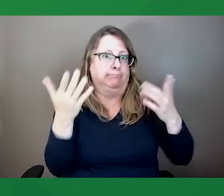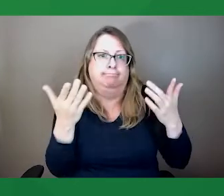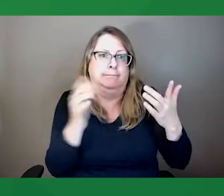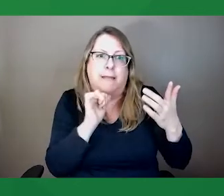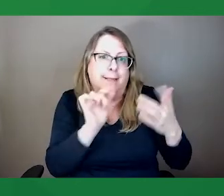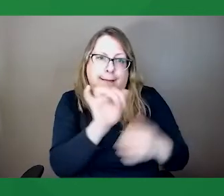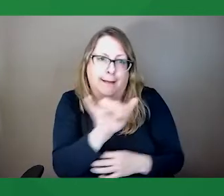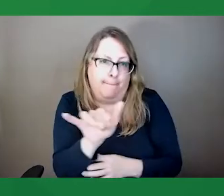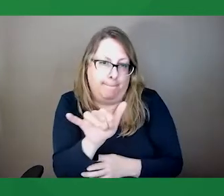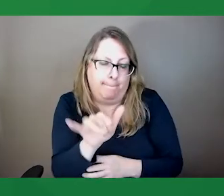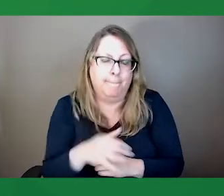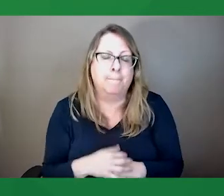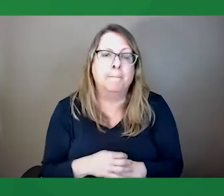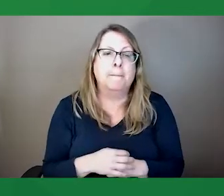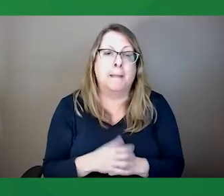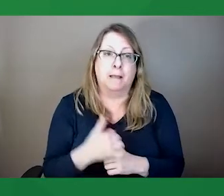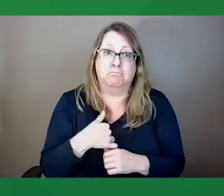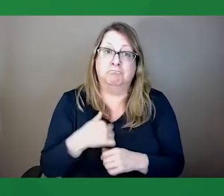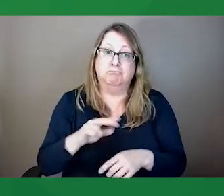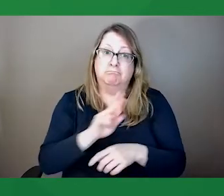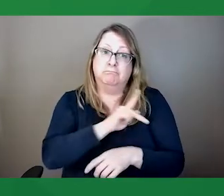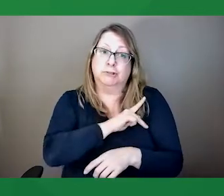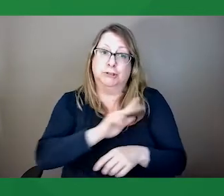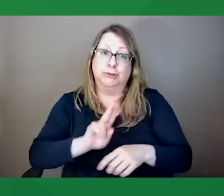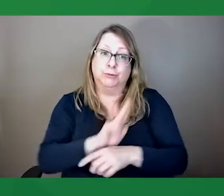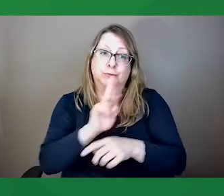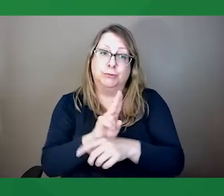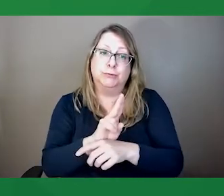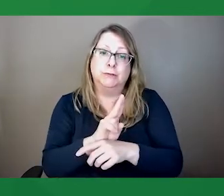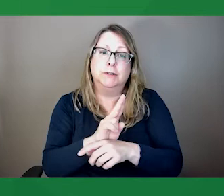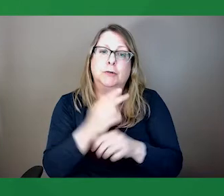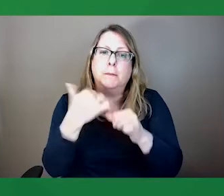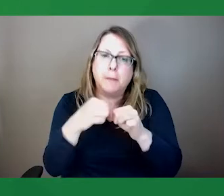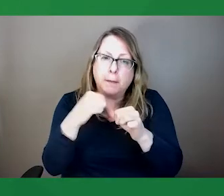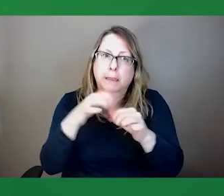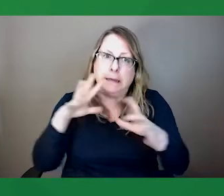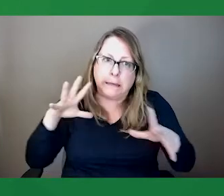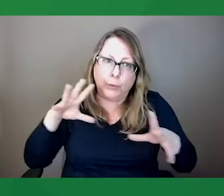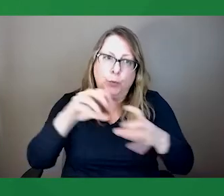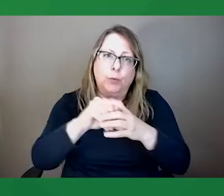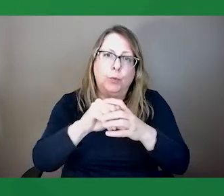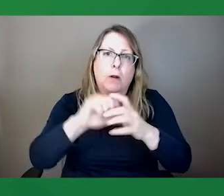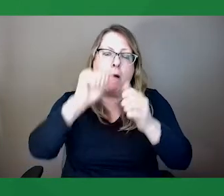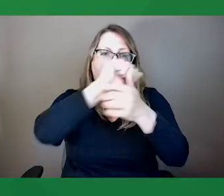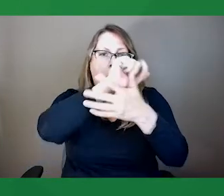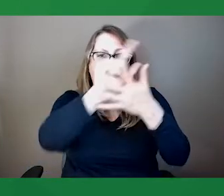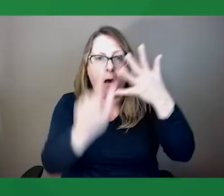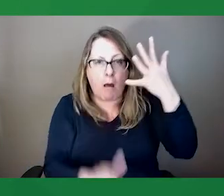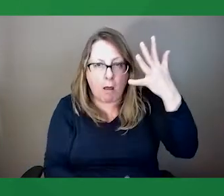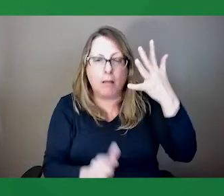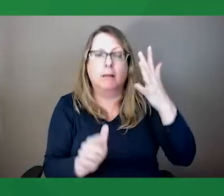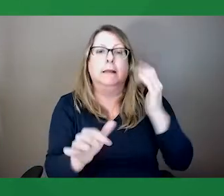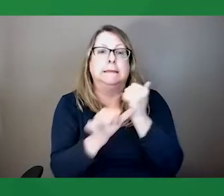And also you want to expand to other assistive technologies, a screen magnification, speech recognition.